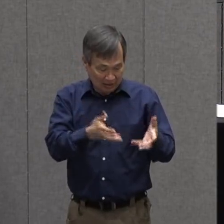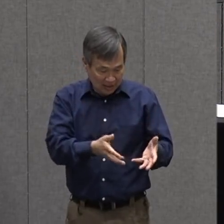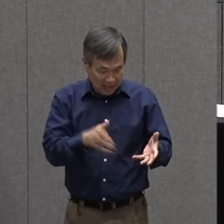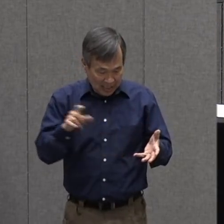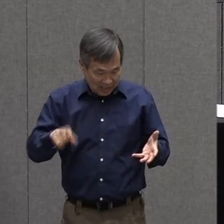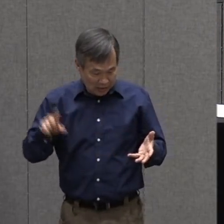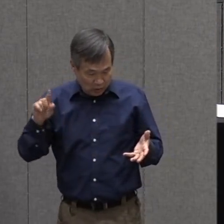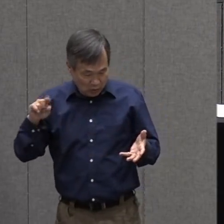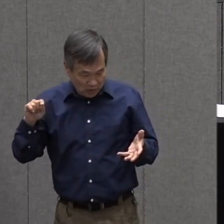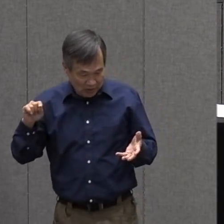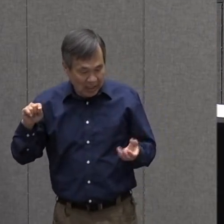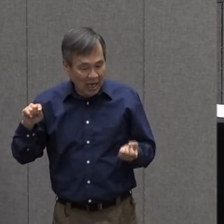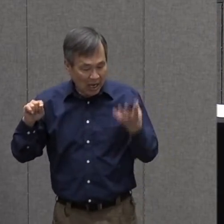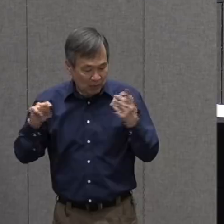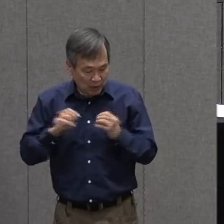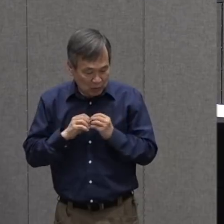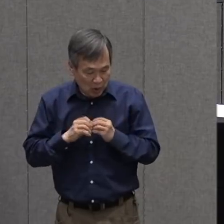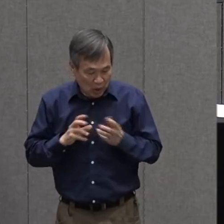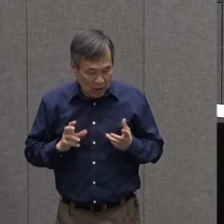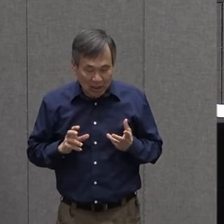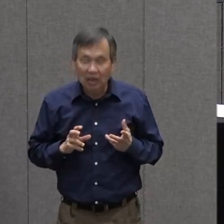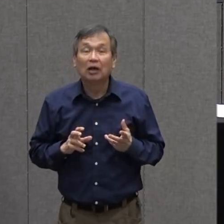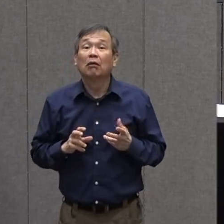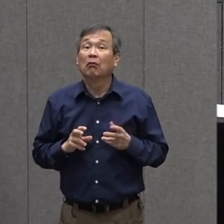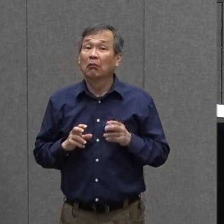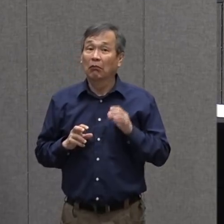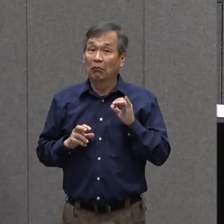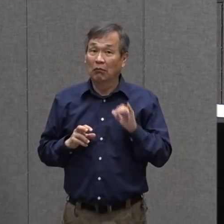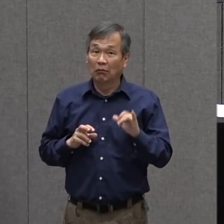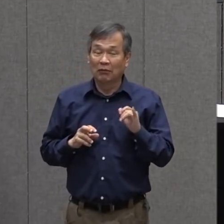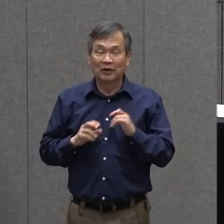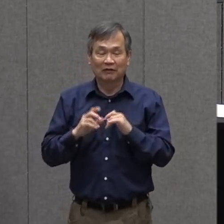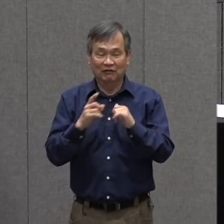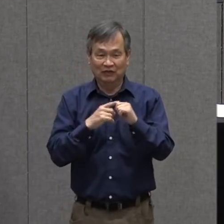how many more would I need? Okay? So the very first thing that I went ahead